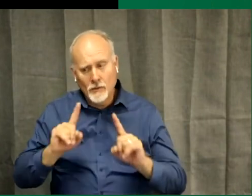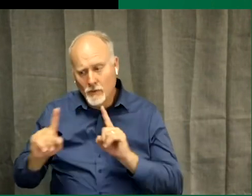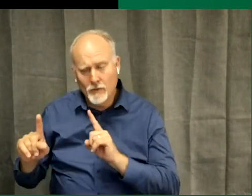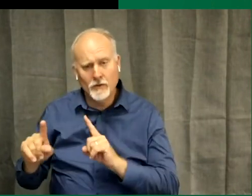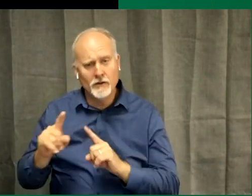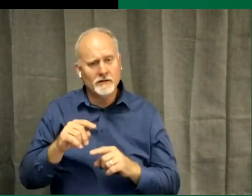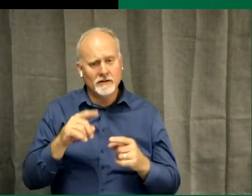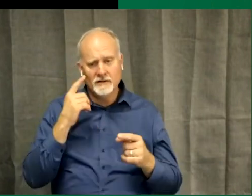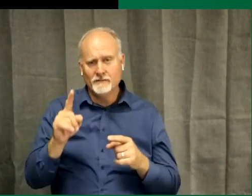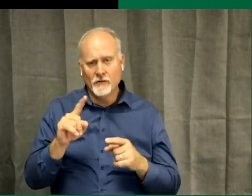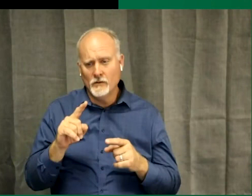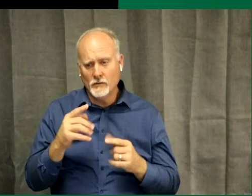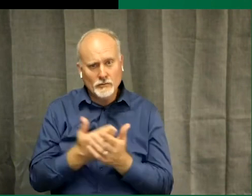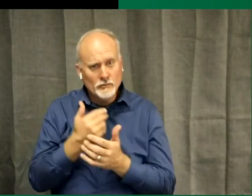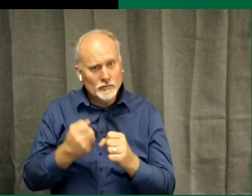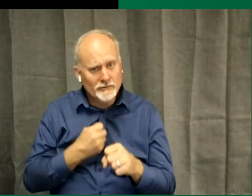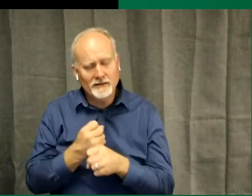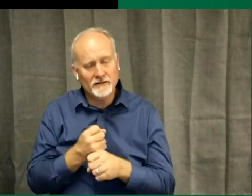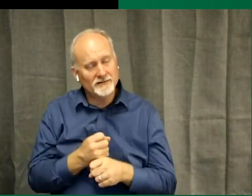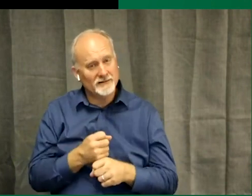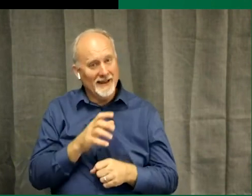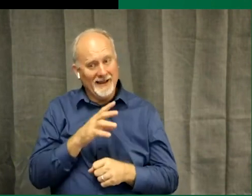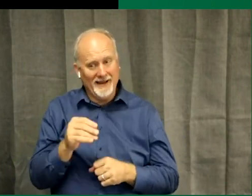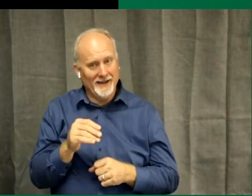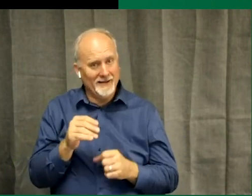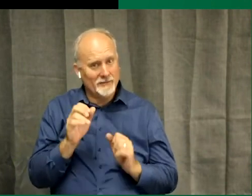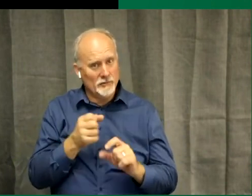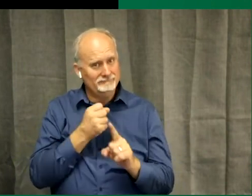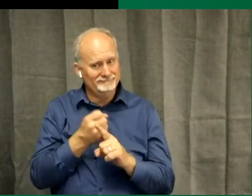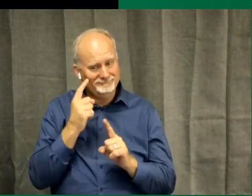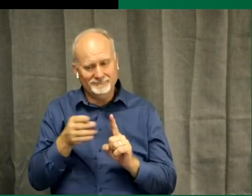it could determine the whole fate of your spring semester not to be dramatic but again that's the